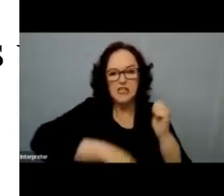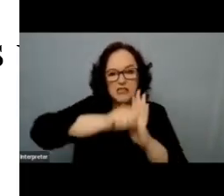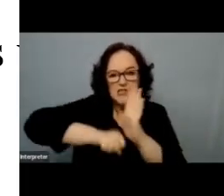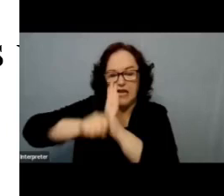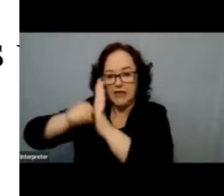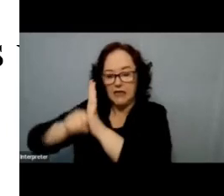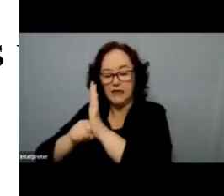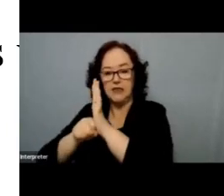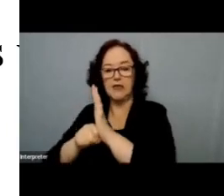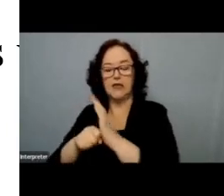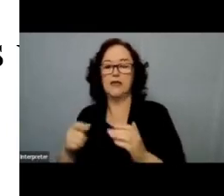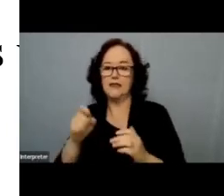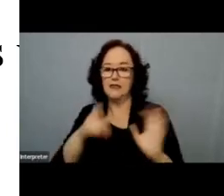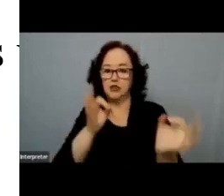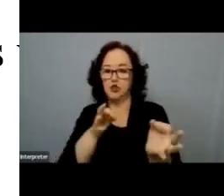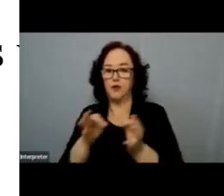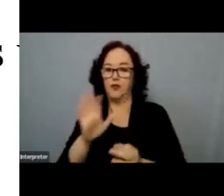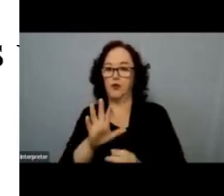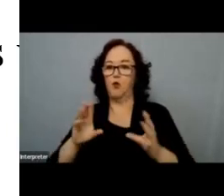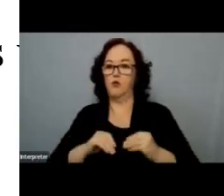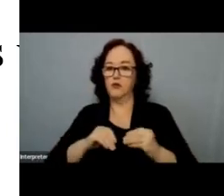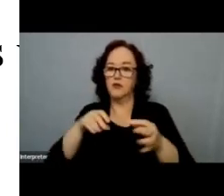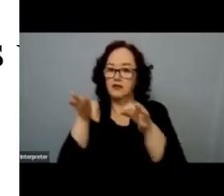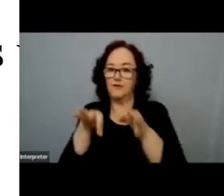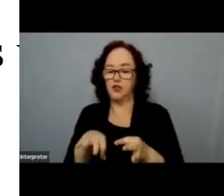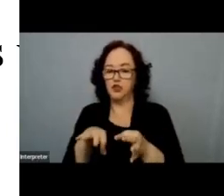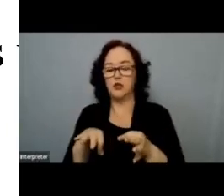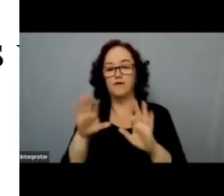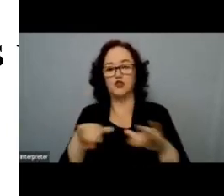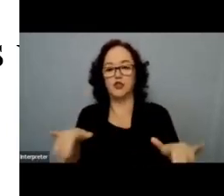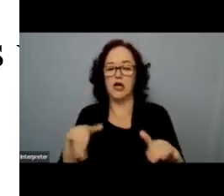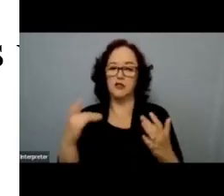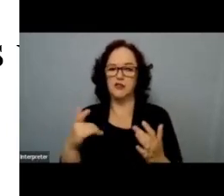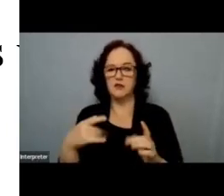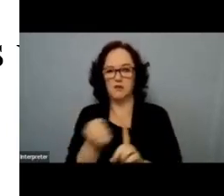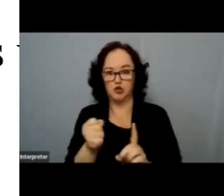determining its own definition of child maltreatment and developing their own policies